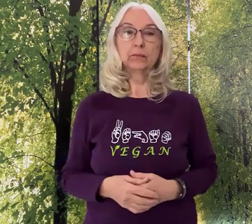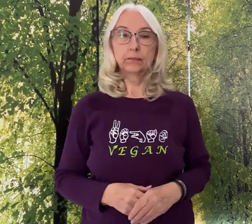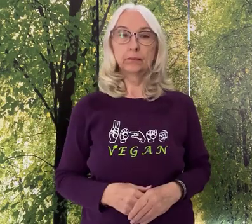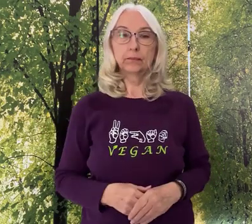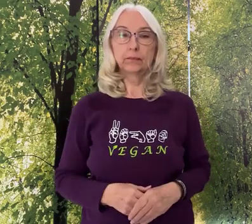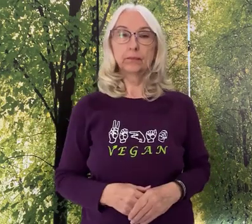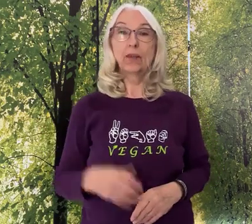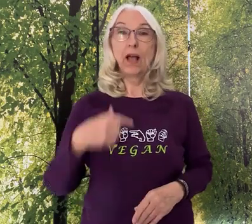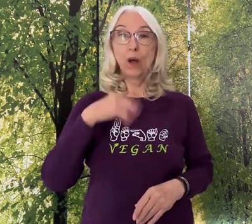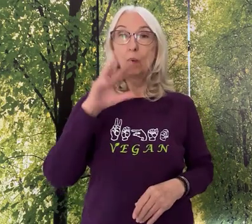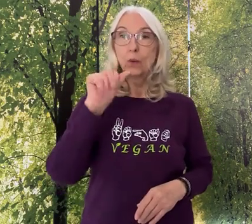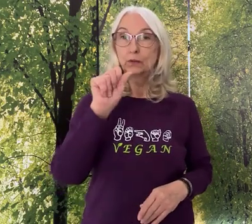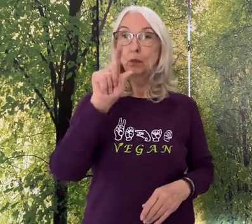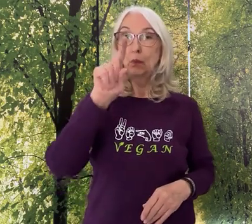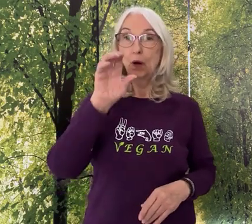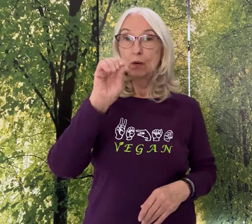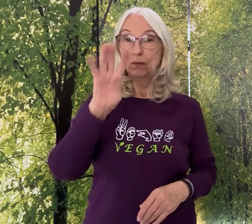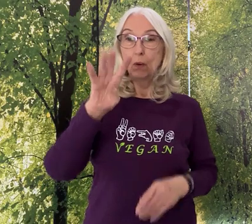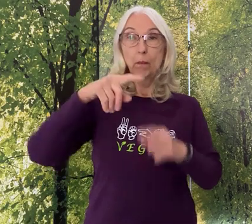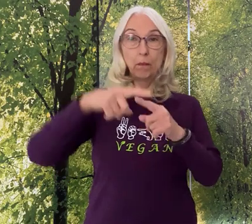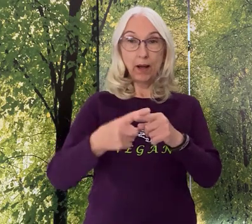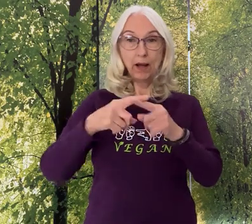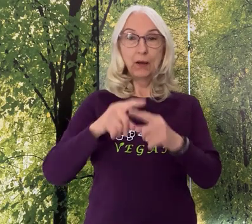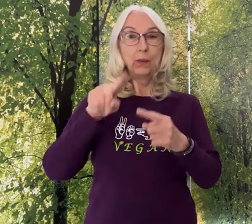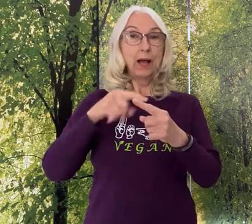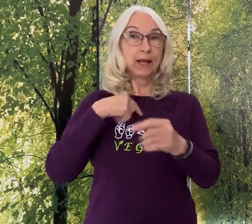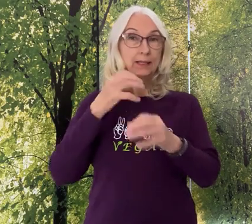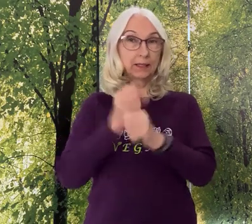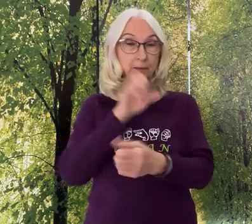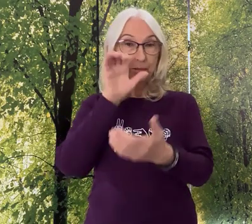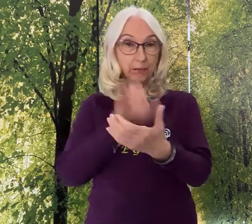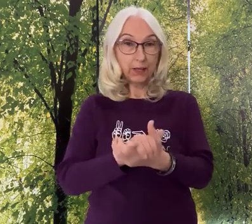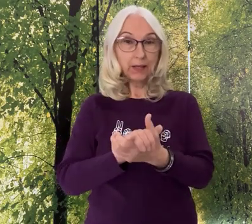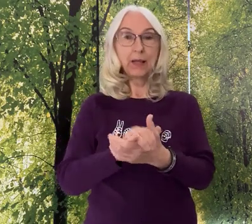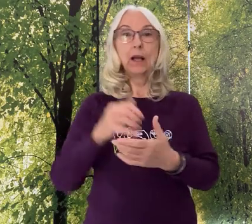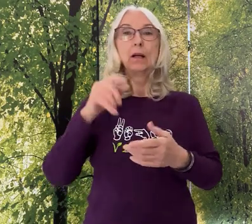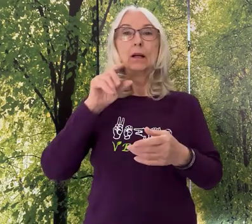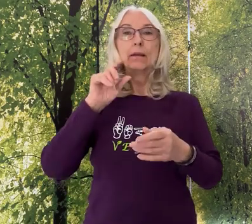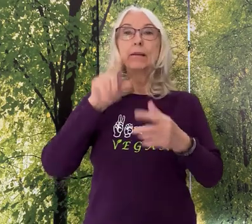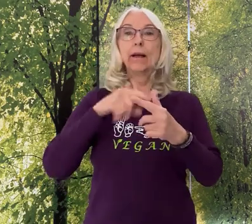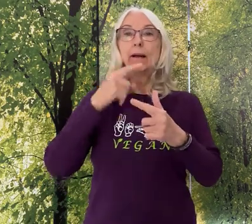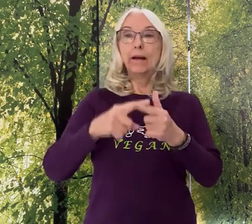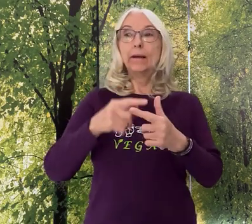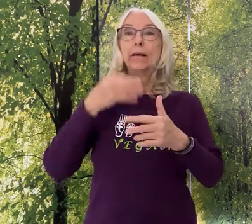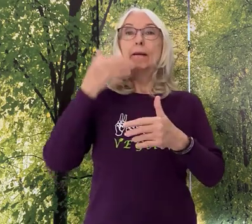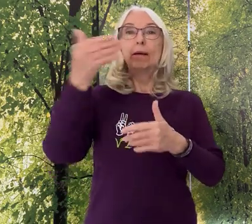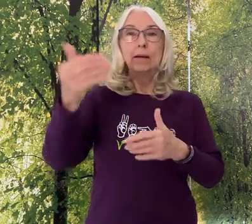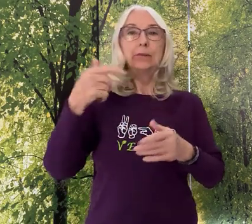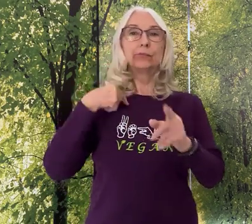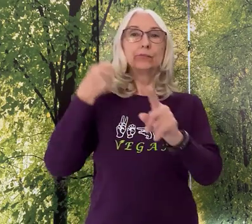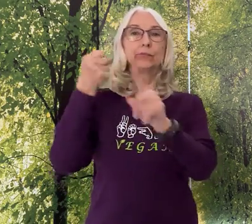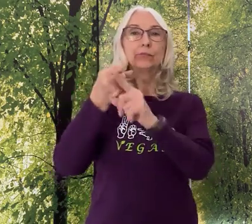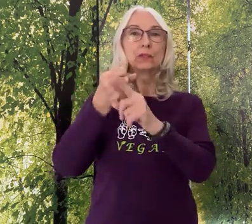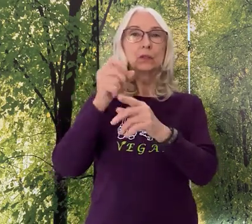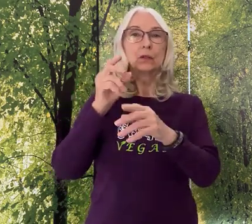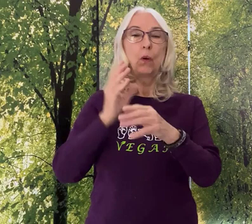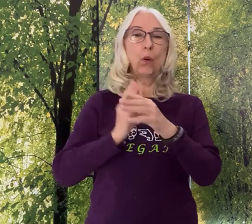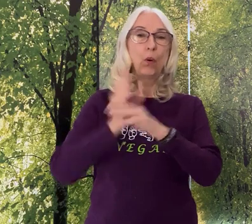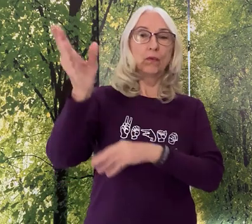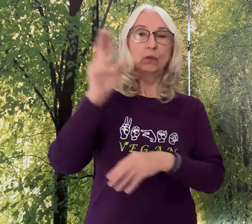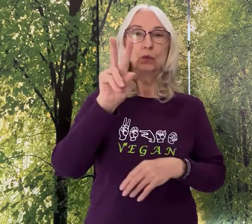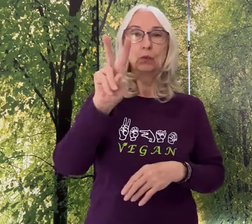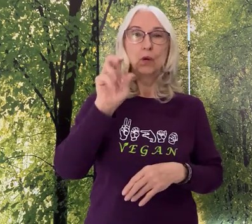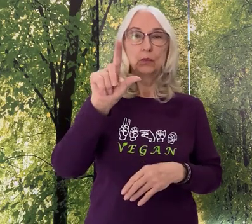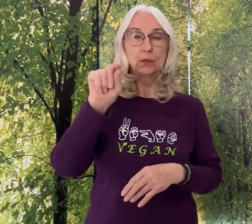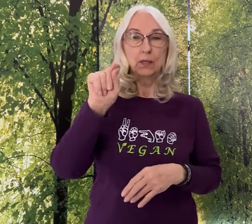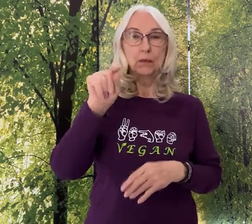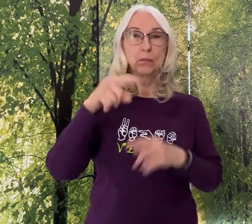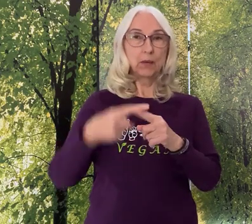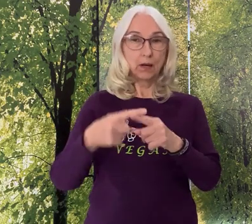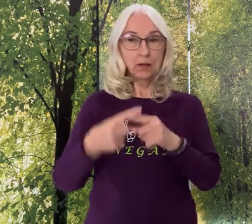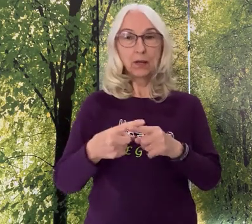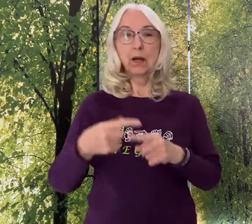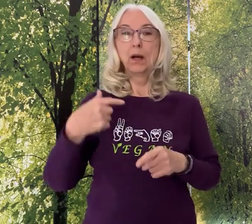I was 104 pounds when I got married. When I hit over 220,